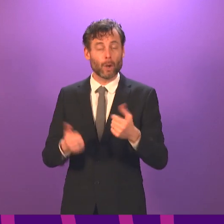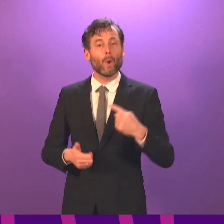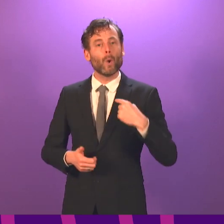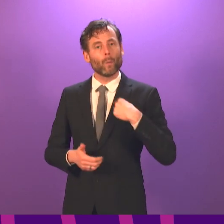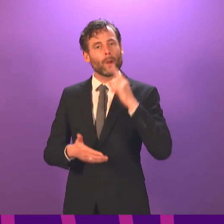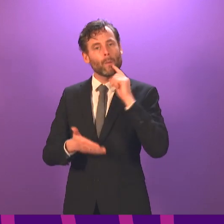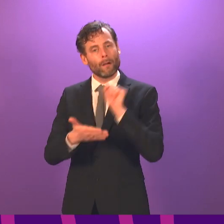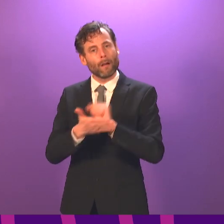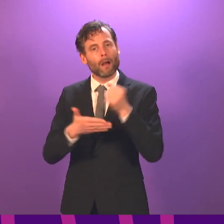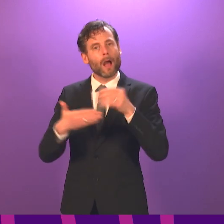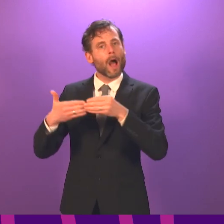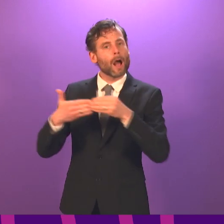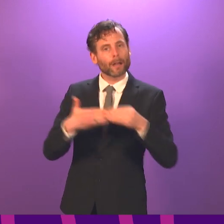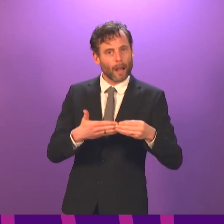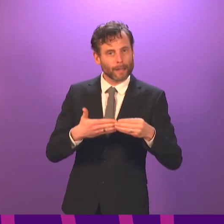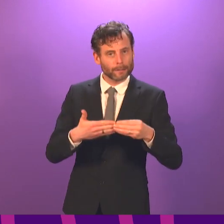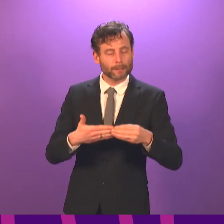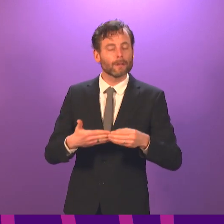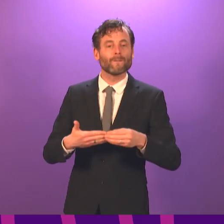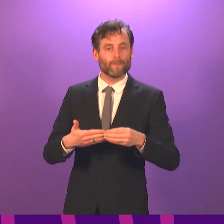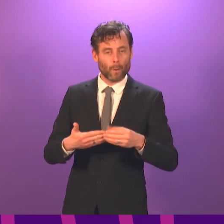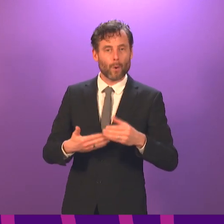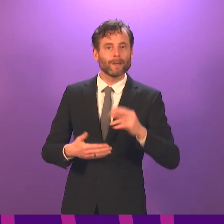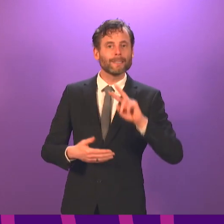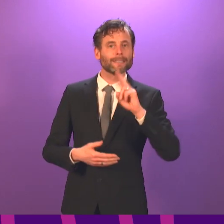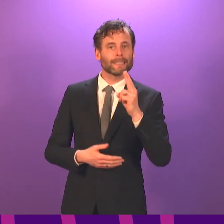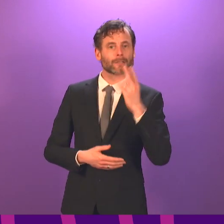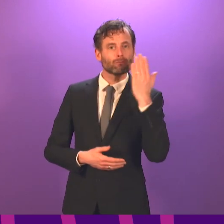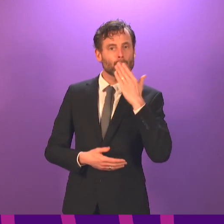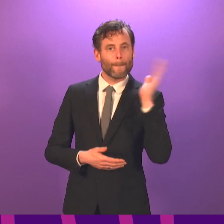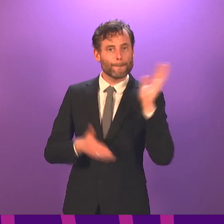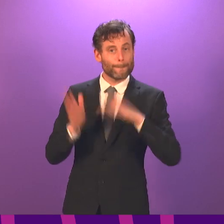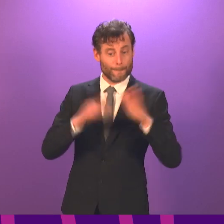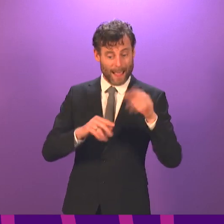Scotland will issue guidance on the phased returns of secondary schools later this week,